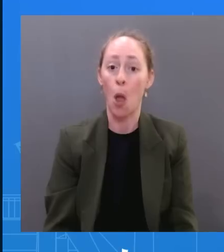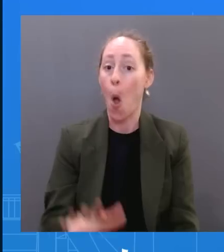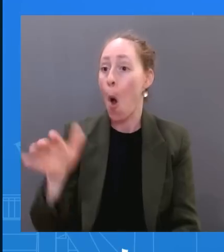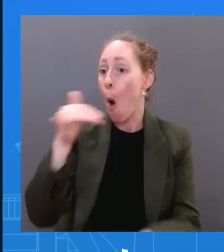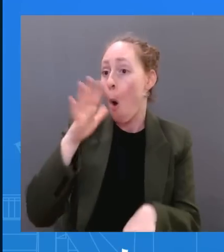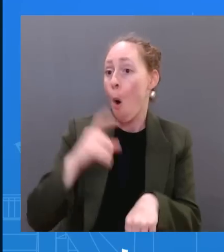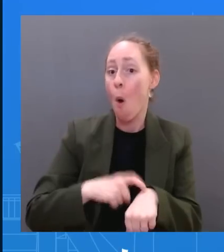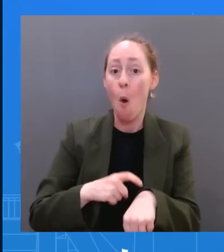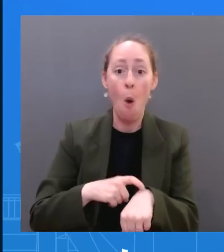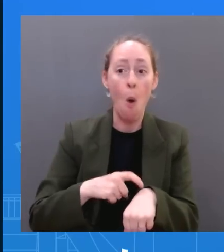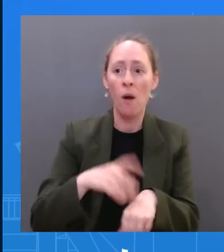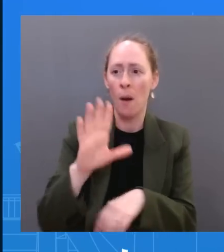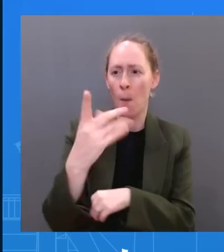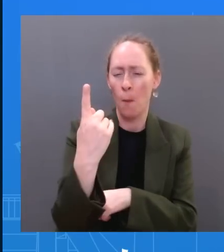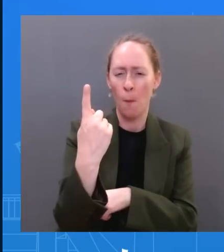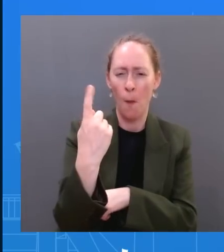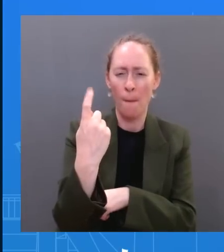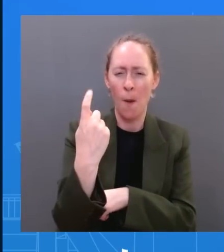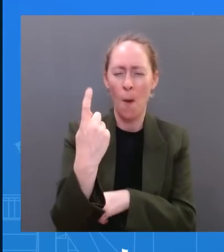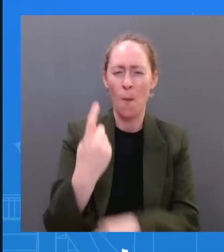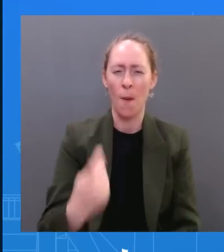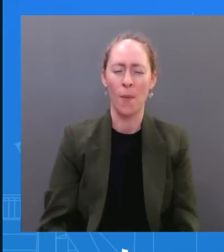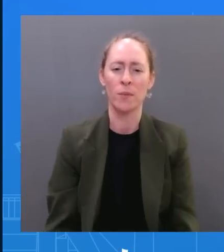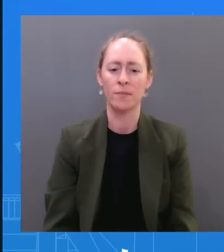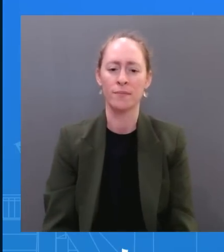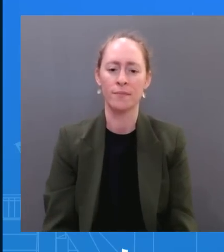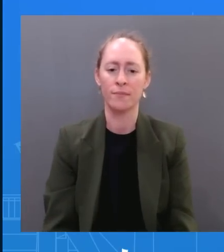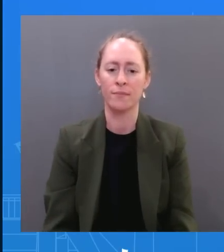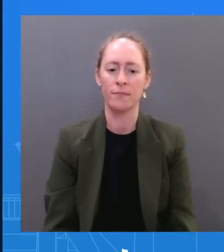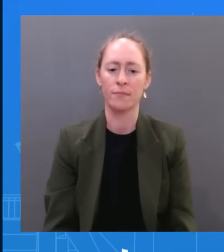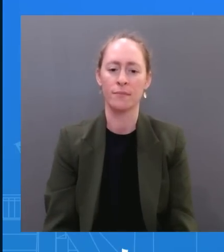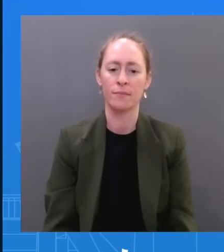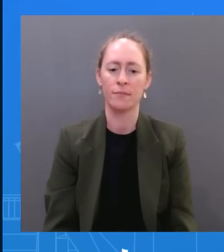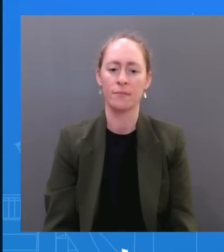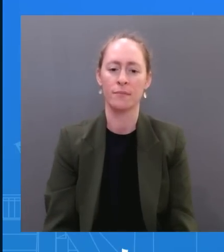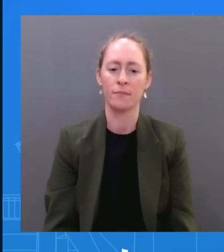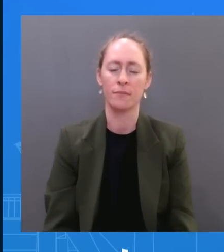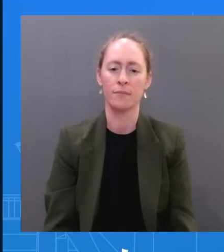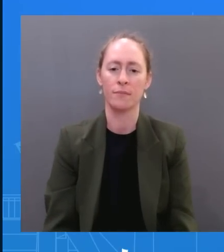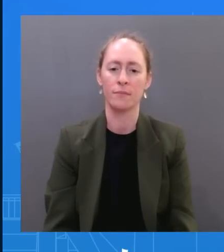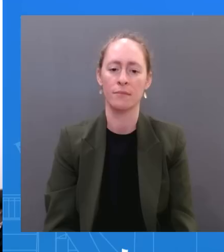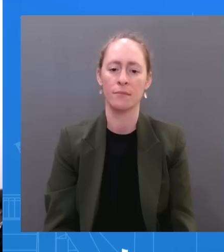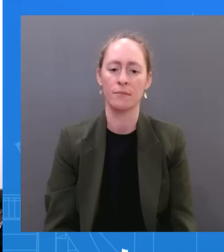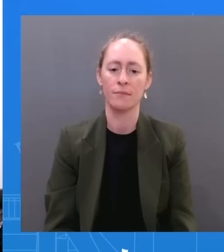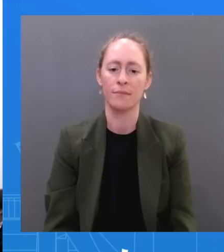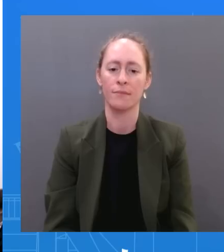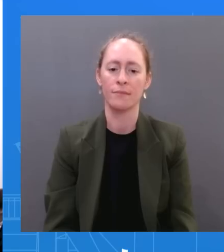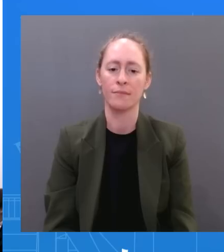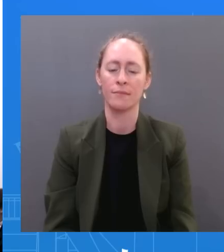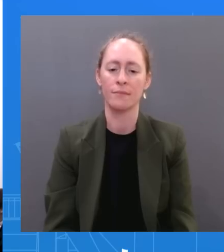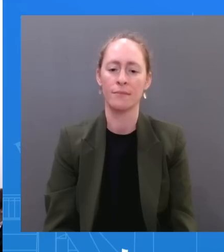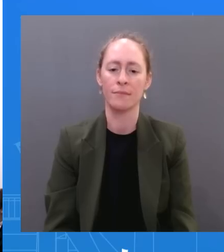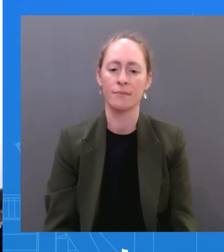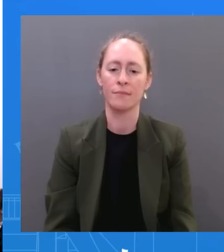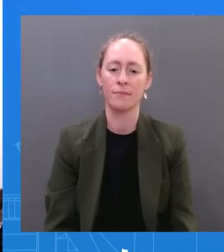One more question. Go ahead. The Press: Thanks, Karine. Does the White House think abortion rights advocates are out of touch with the party,